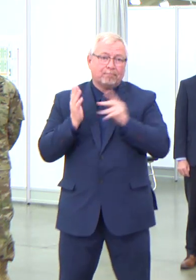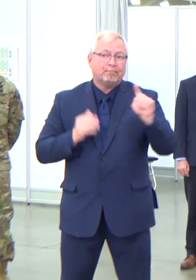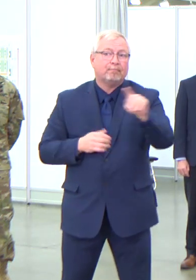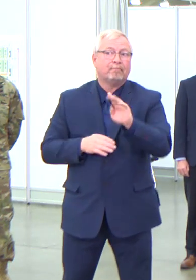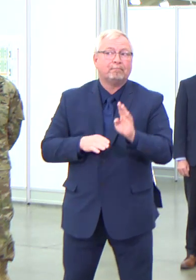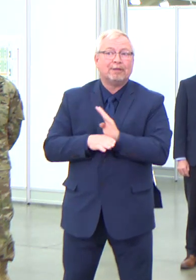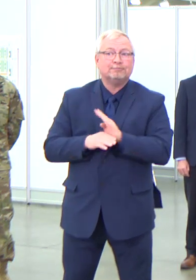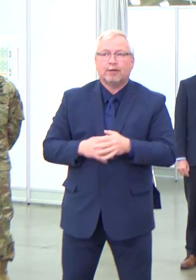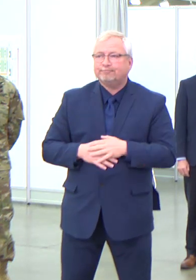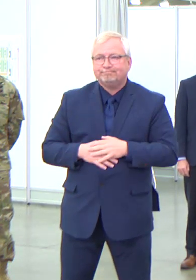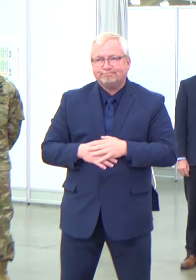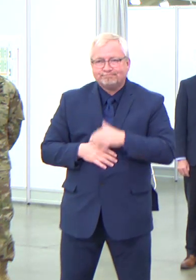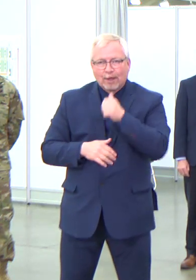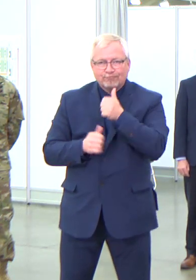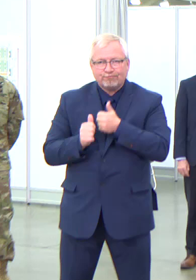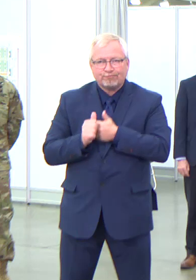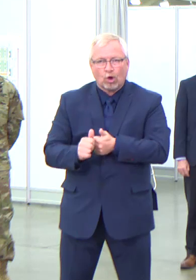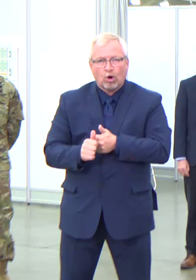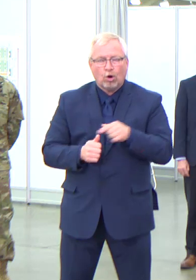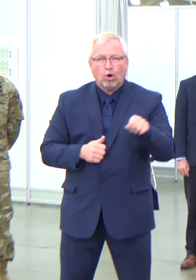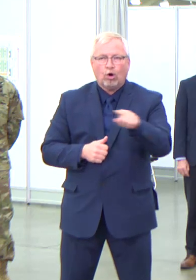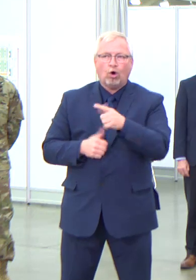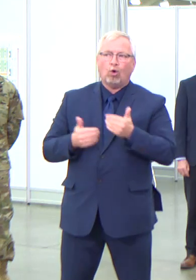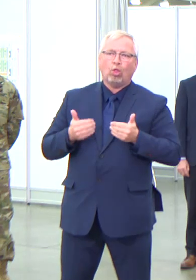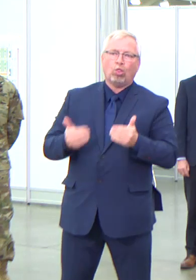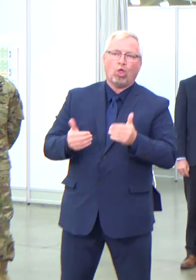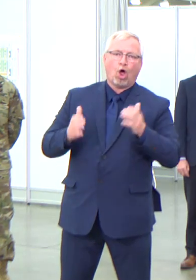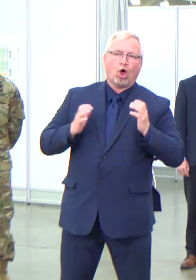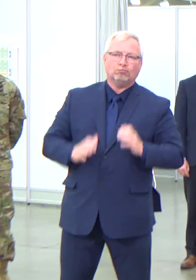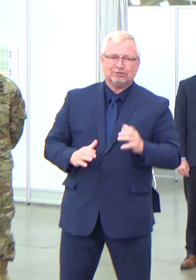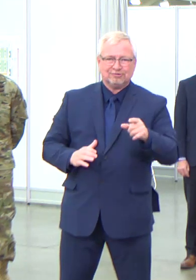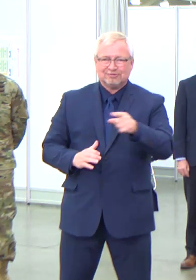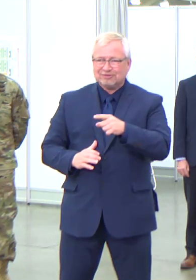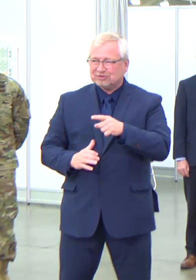potentially putting their customers and their staff at